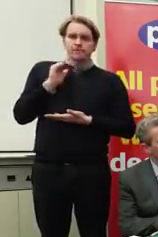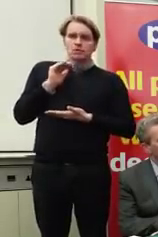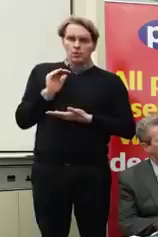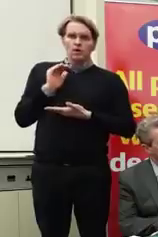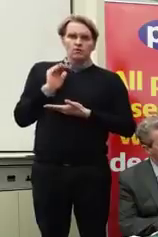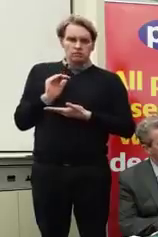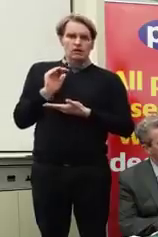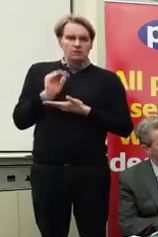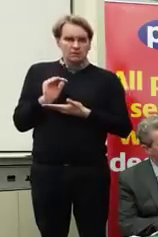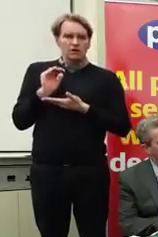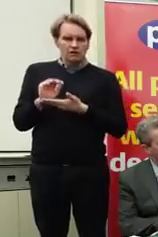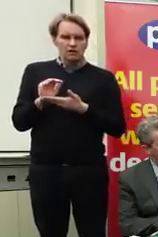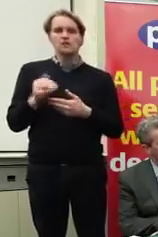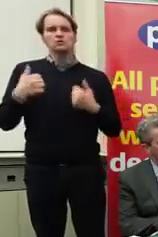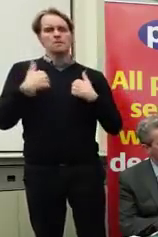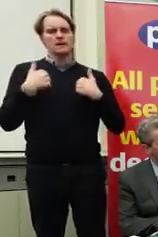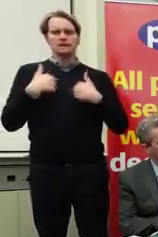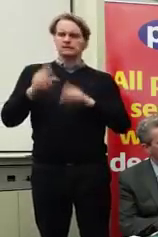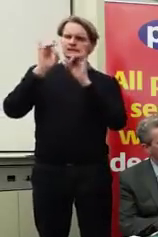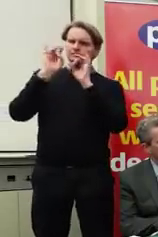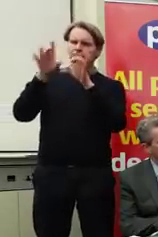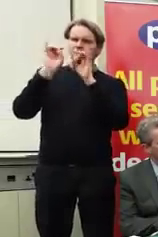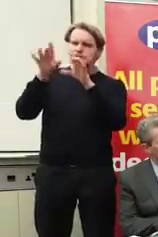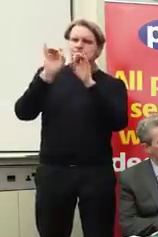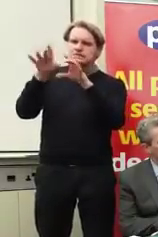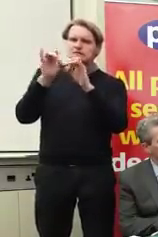I just went through a whole range of services where things were in a perilous